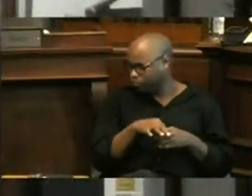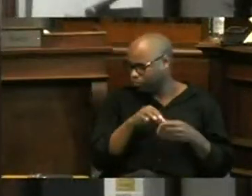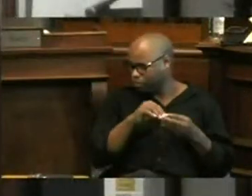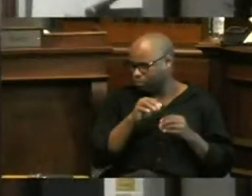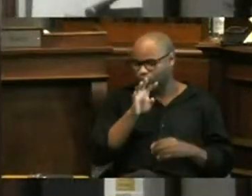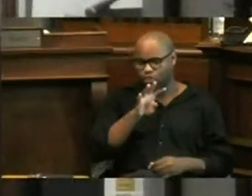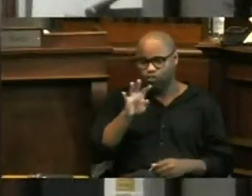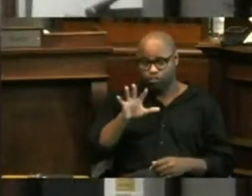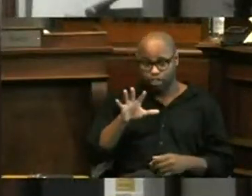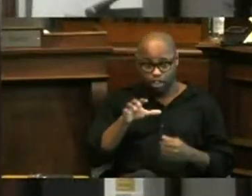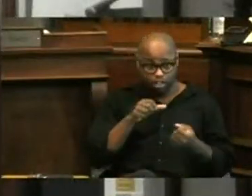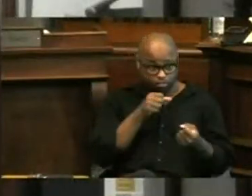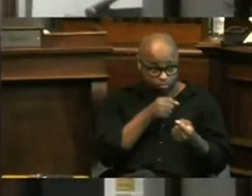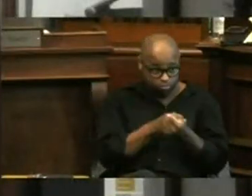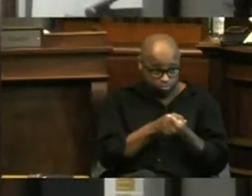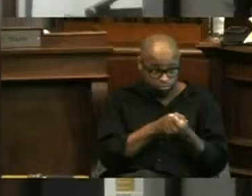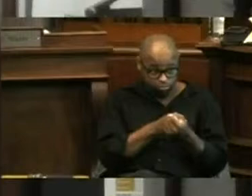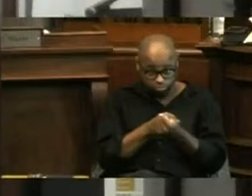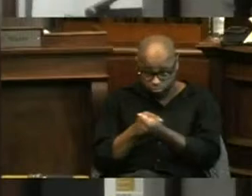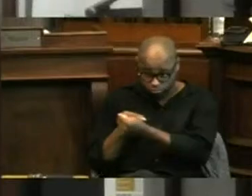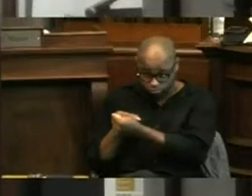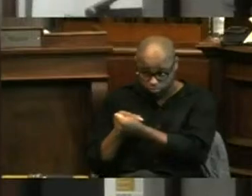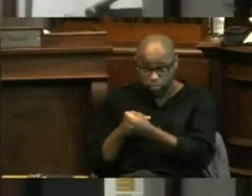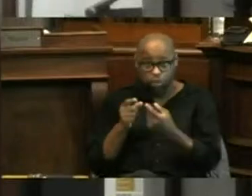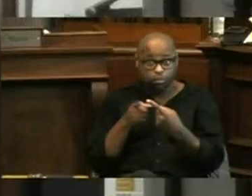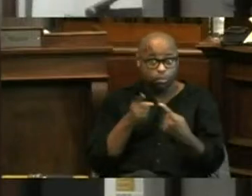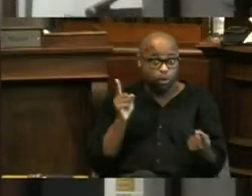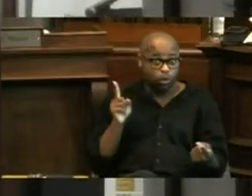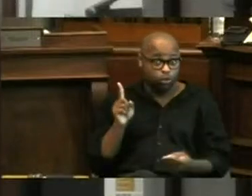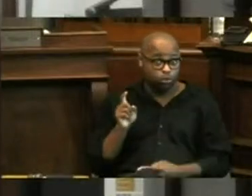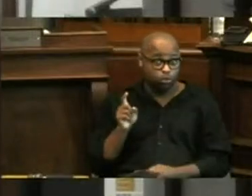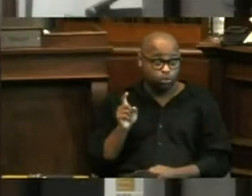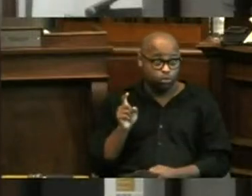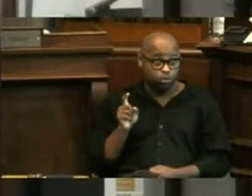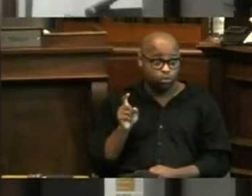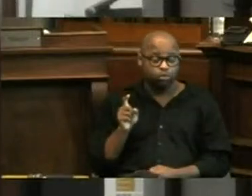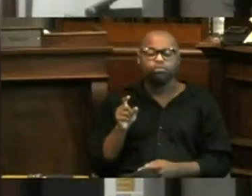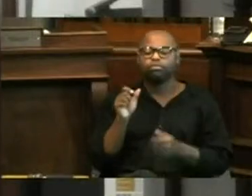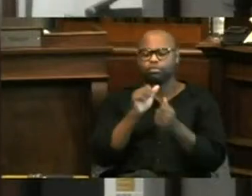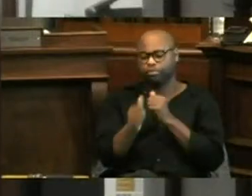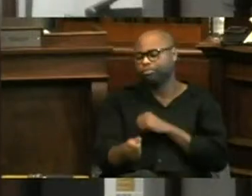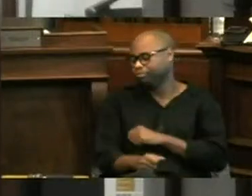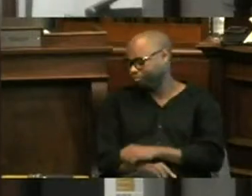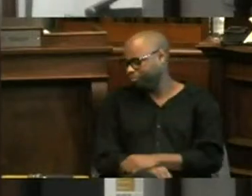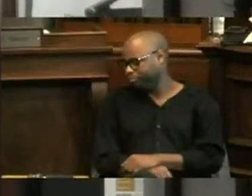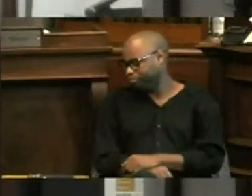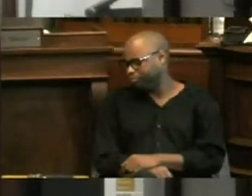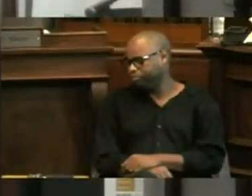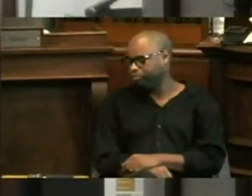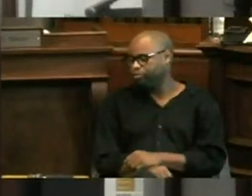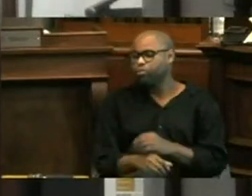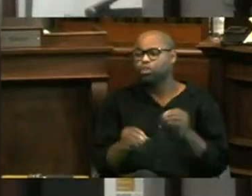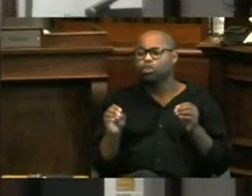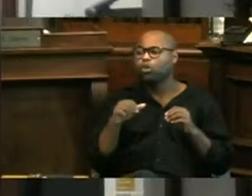Moved and seconded. And now we vote. All in favor of introductory number 445, please